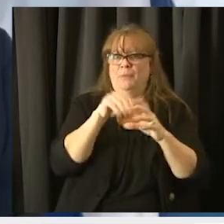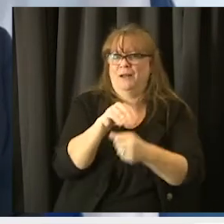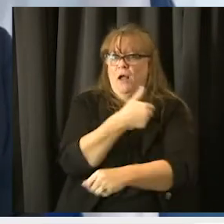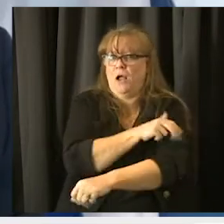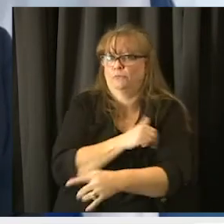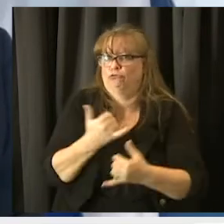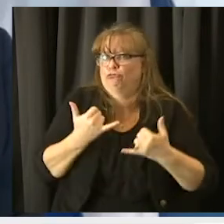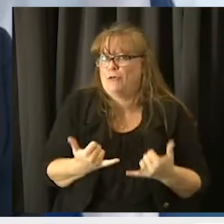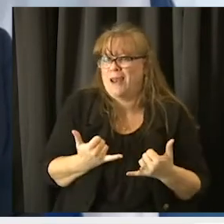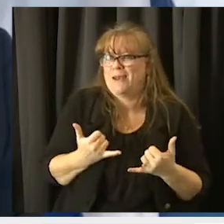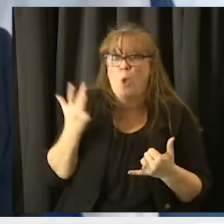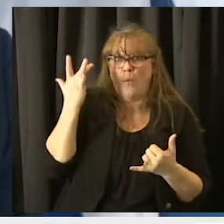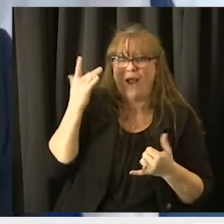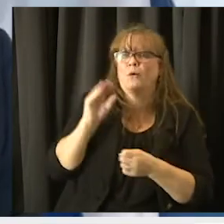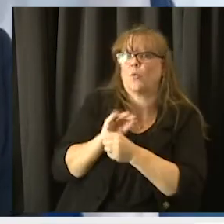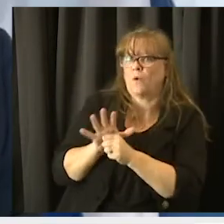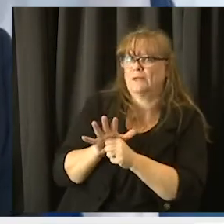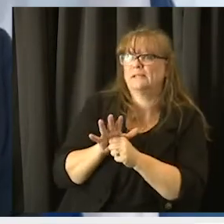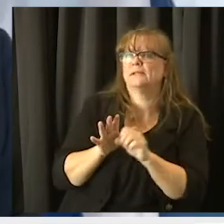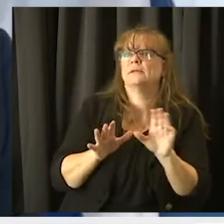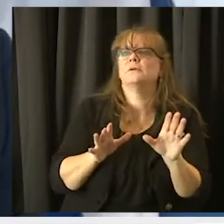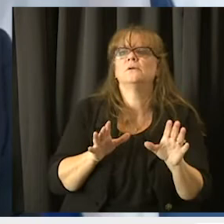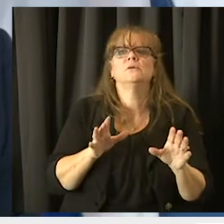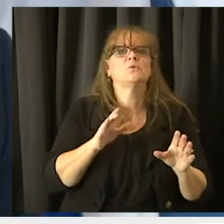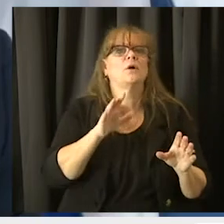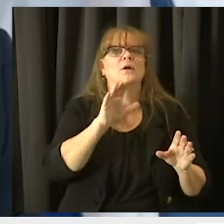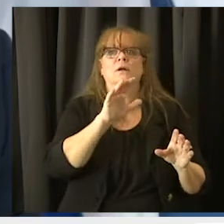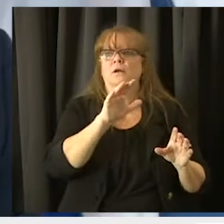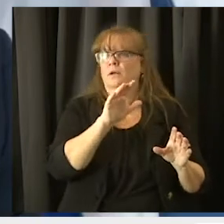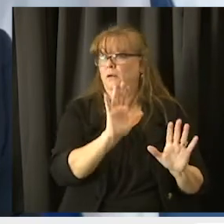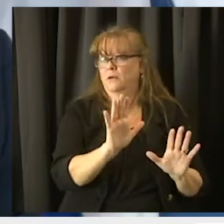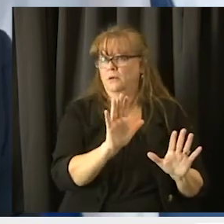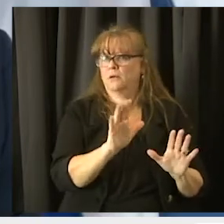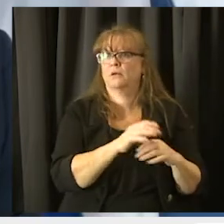uh that'll be helped significantly as we inoculate everybody age 17 up in the next four to five weeks